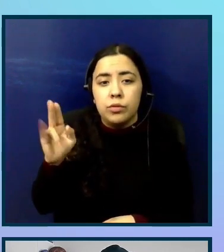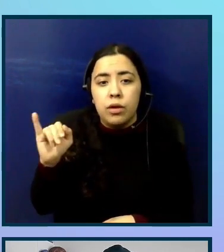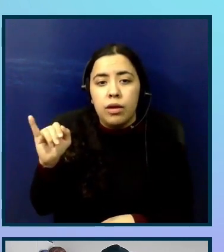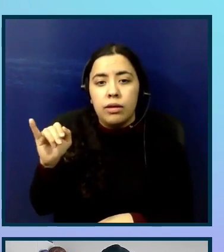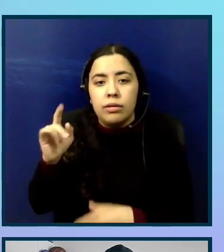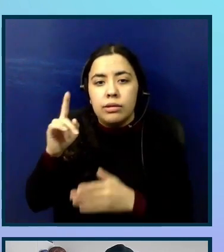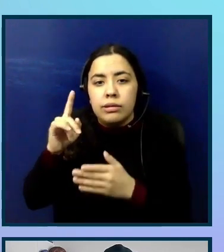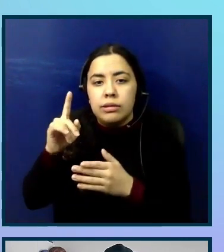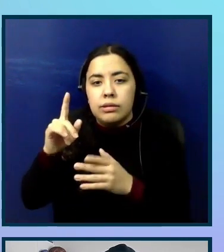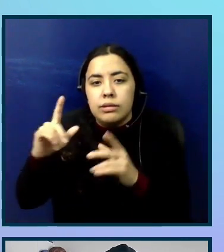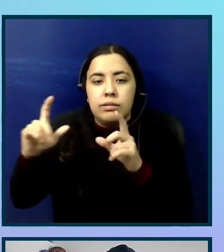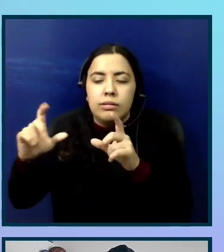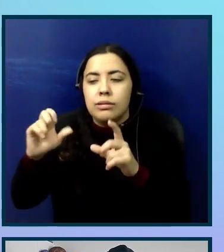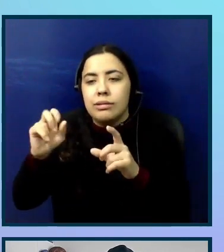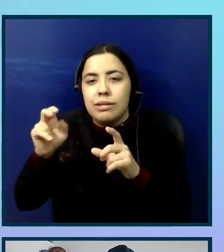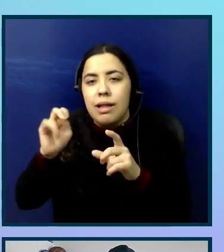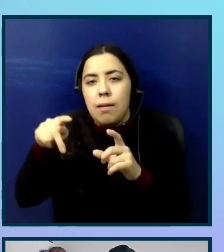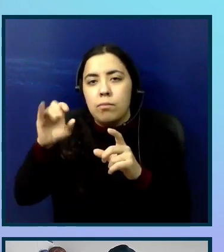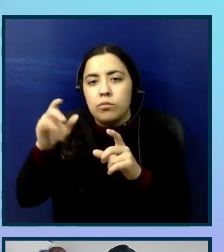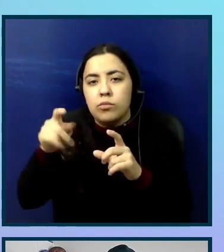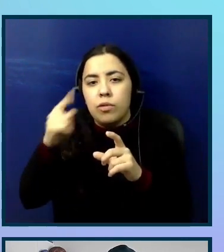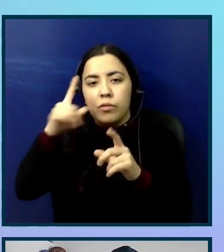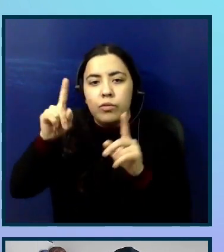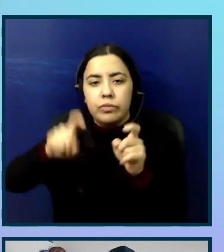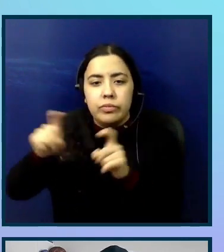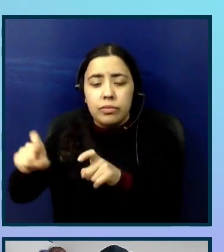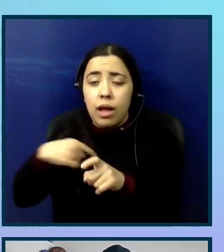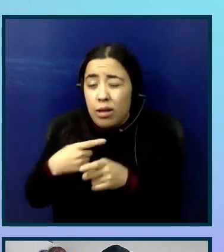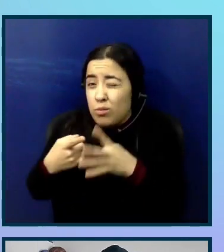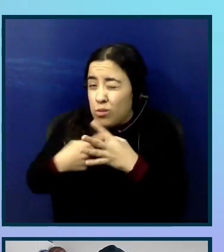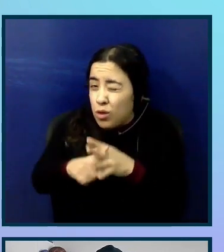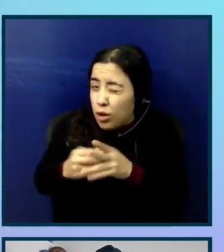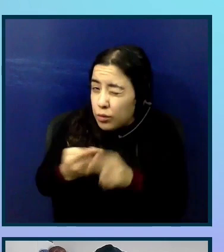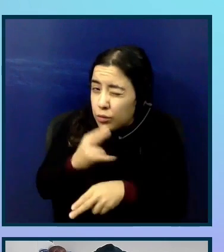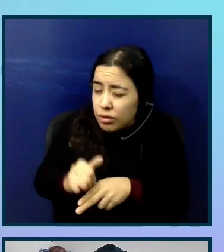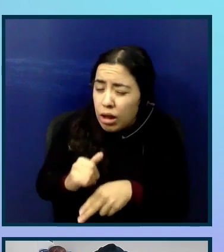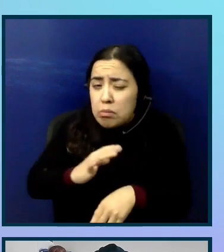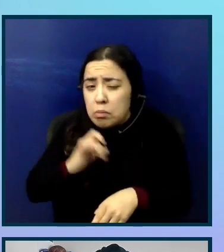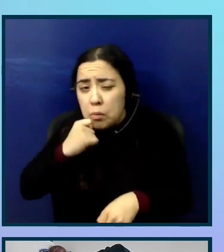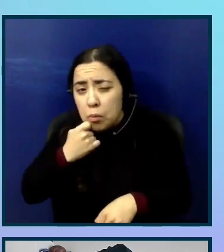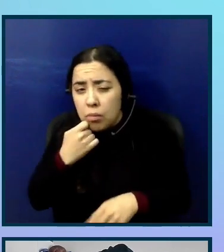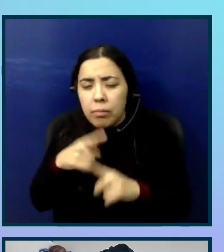but it's more of a visual test on the ATF so there are automations solutions for mobile as well.